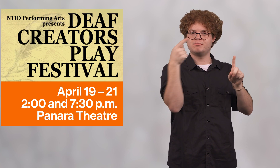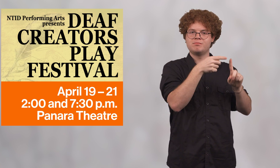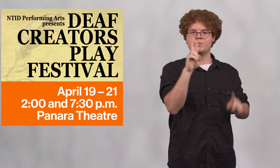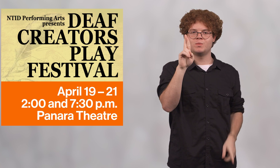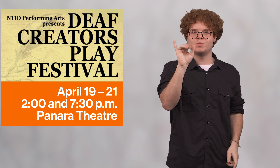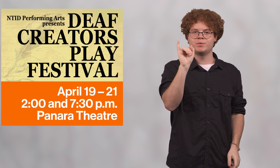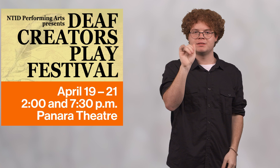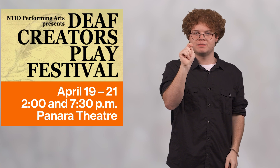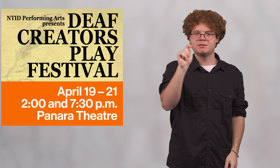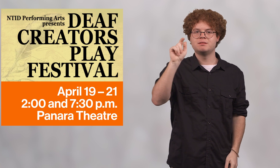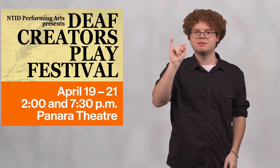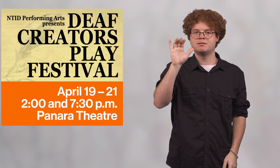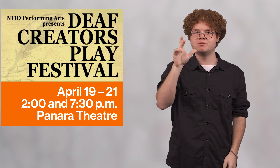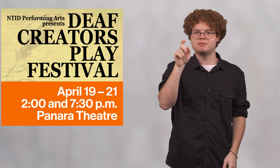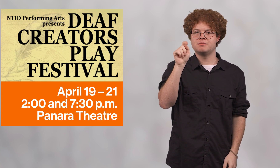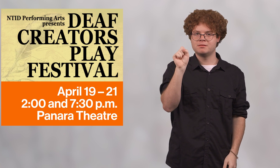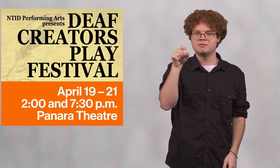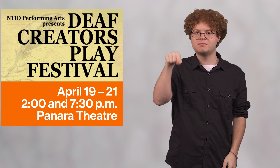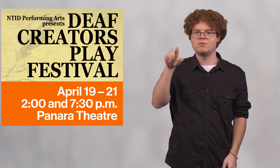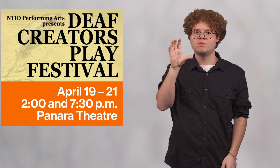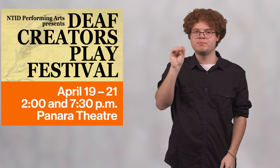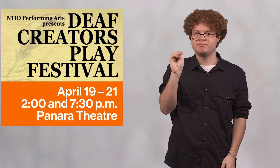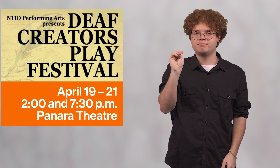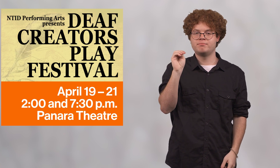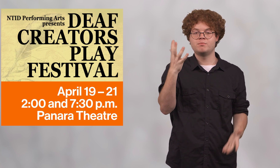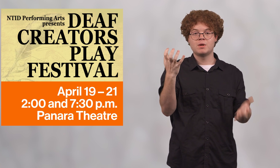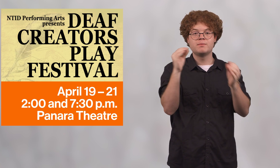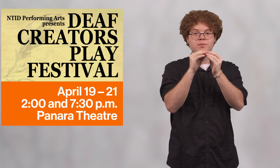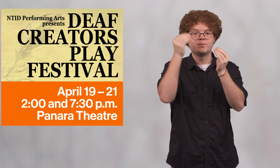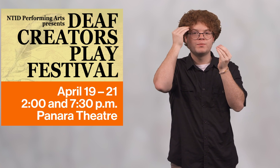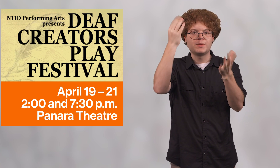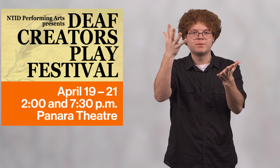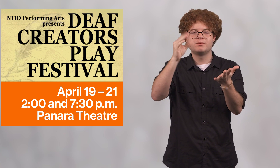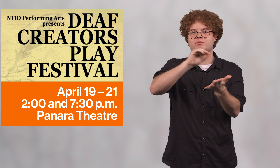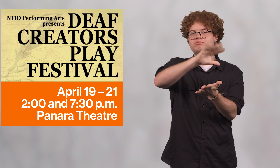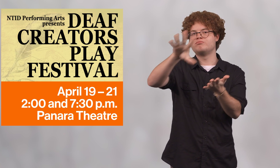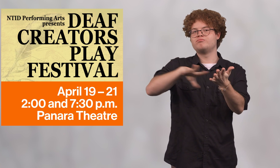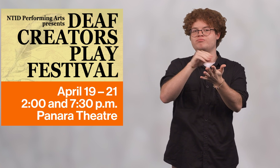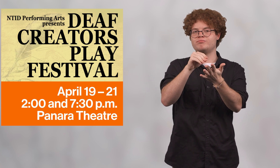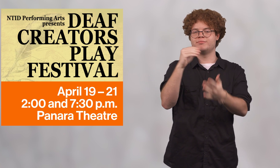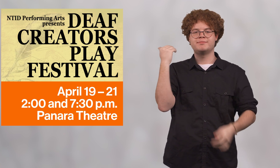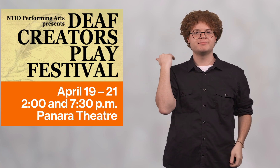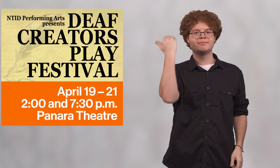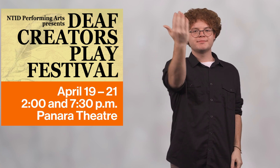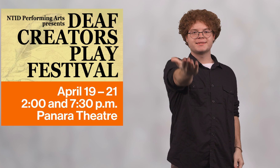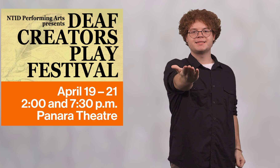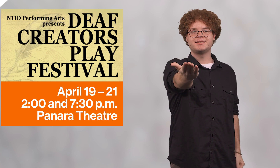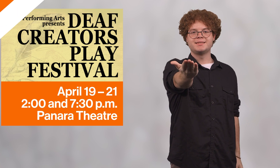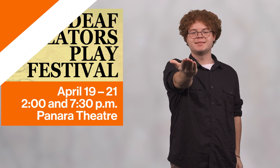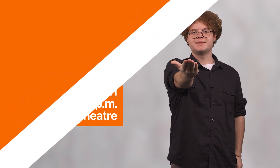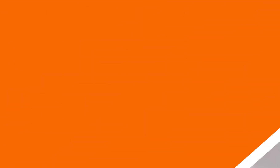Tickets are available at RITtickets.com. Scan the QR code for more information.